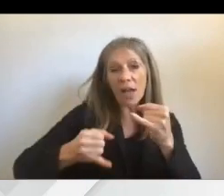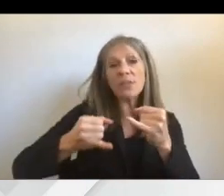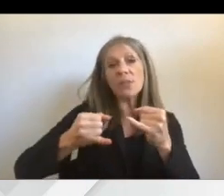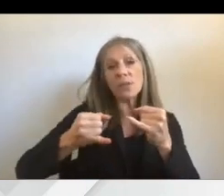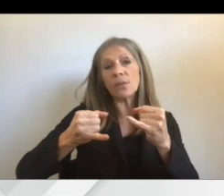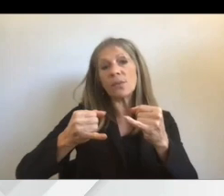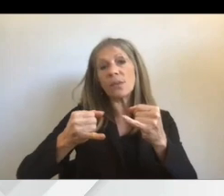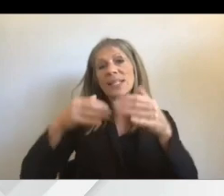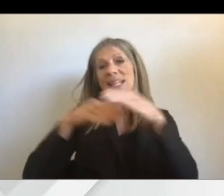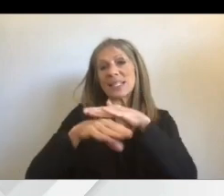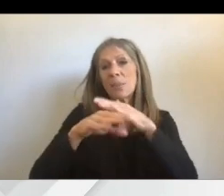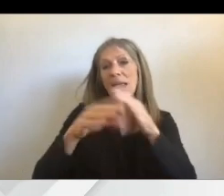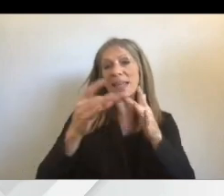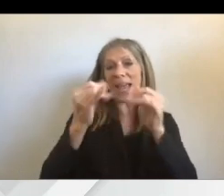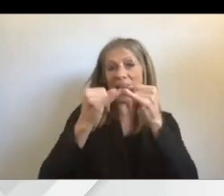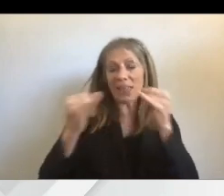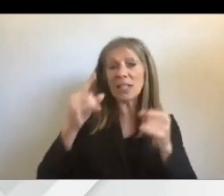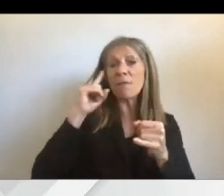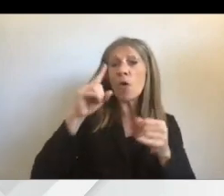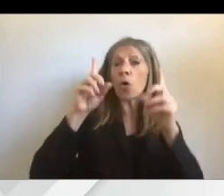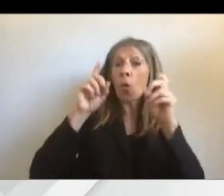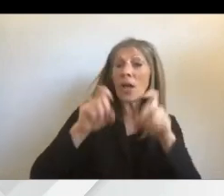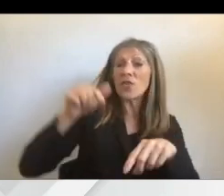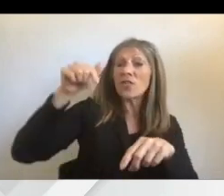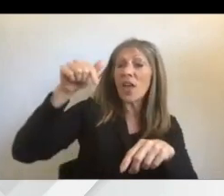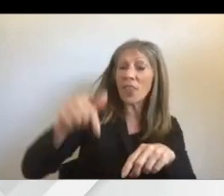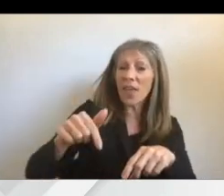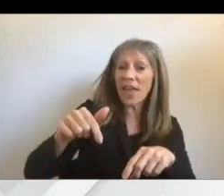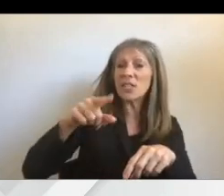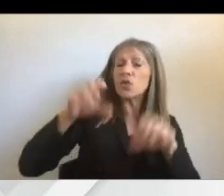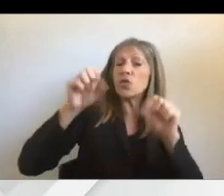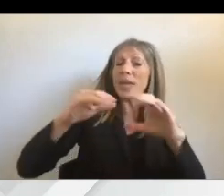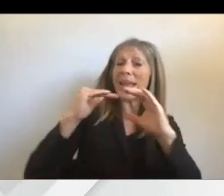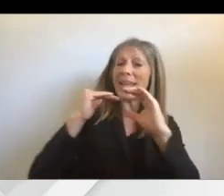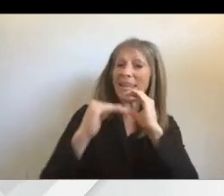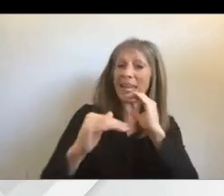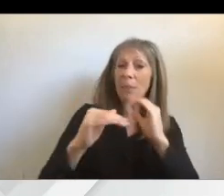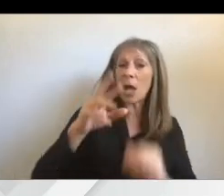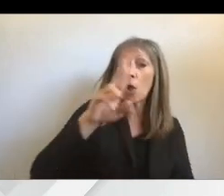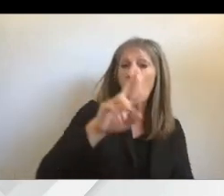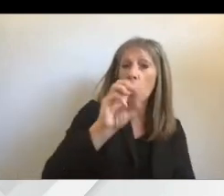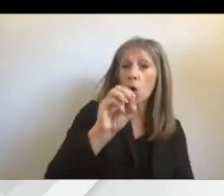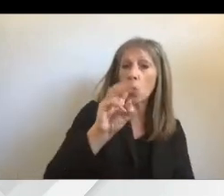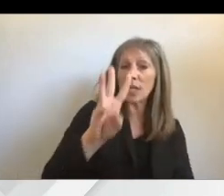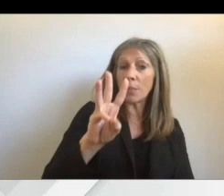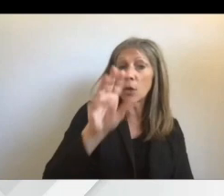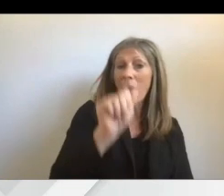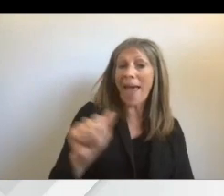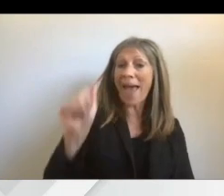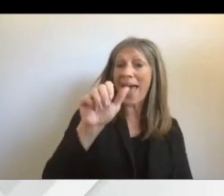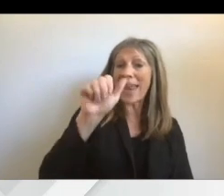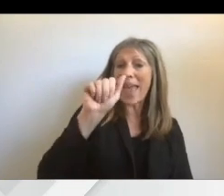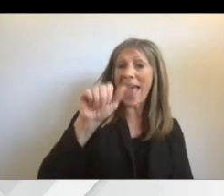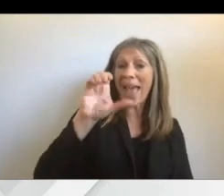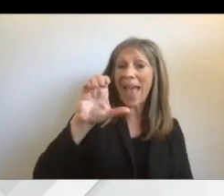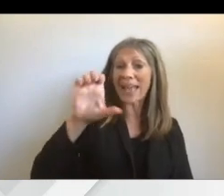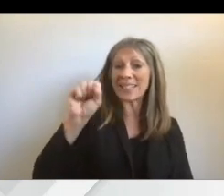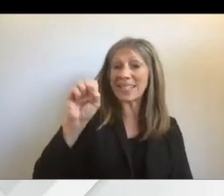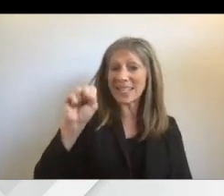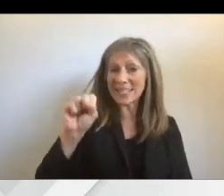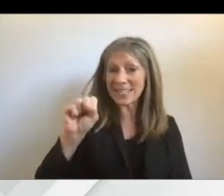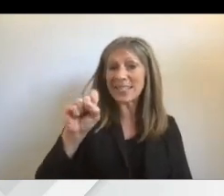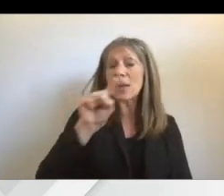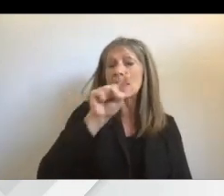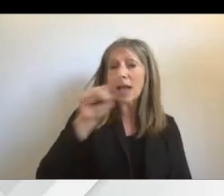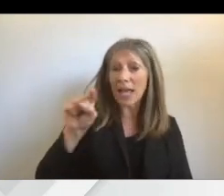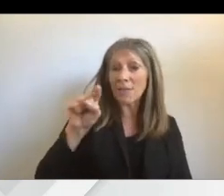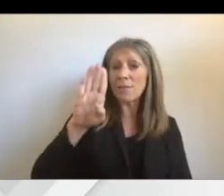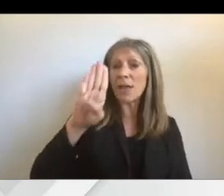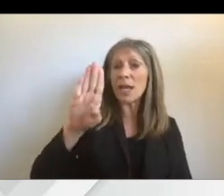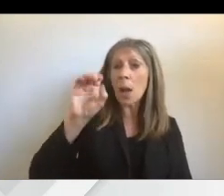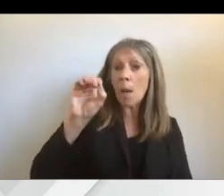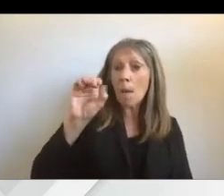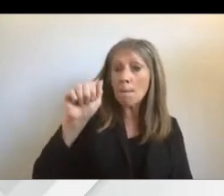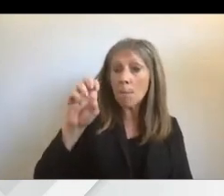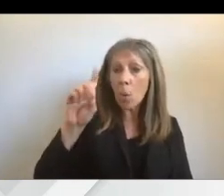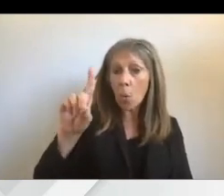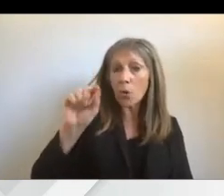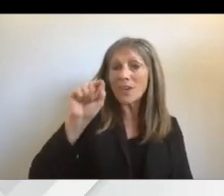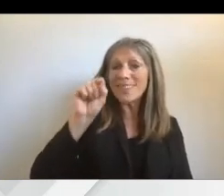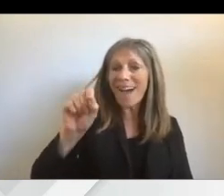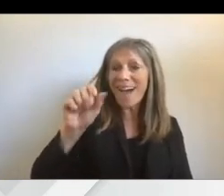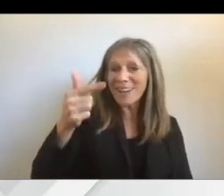Guidelines. For questions on this module, you can email row@access-board.gov